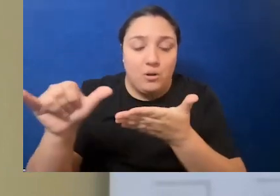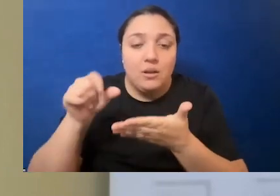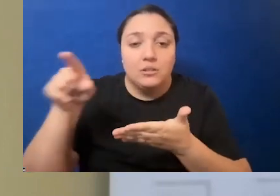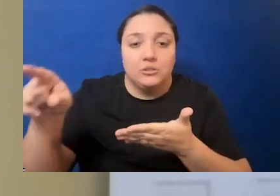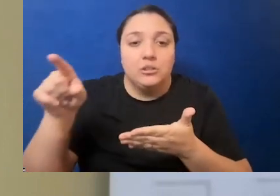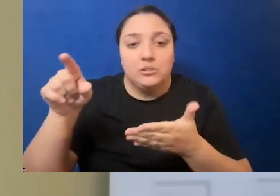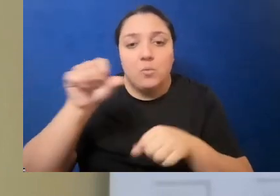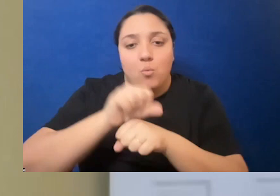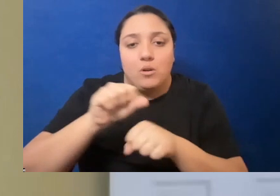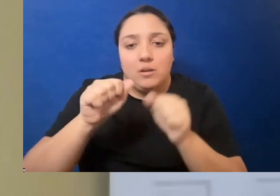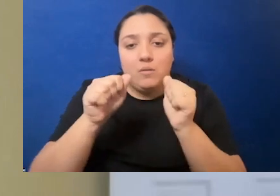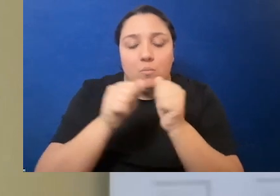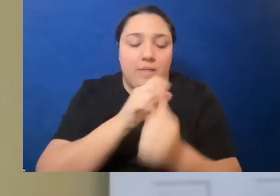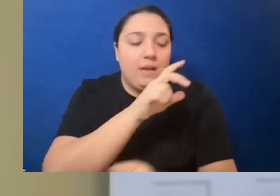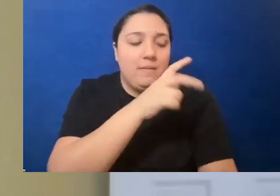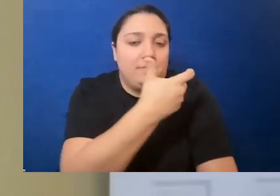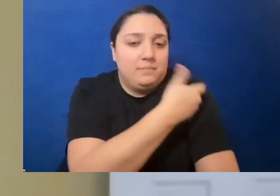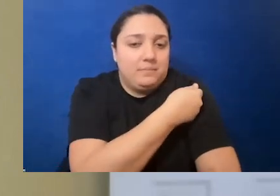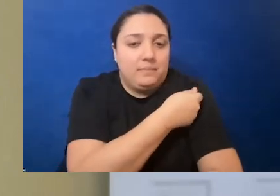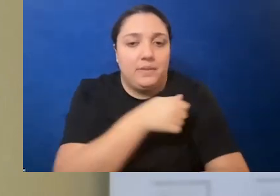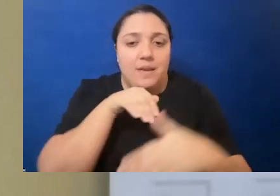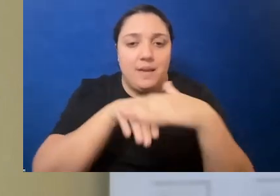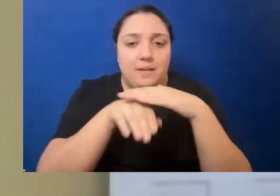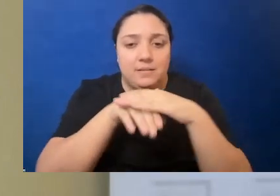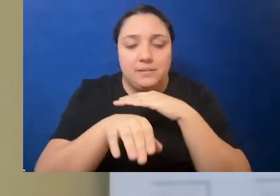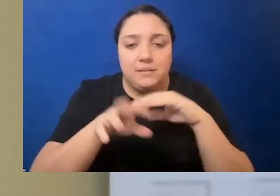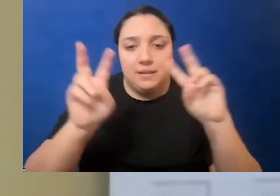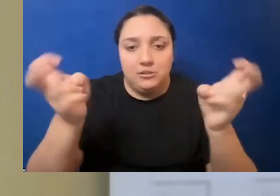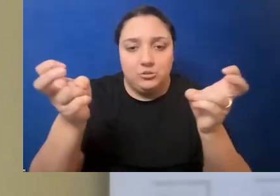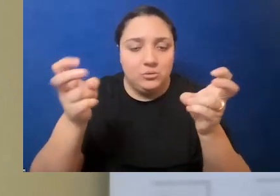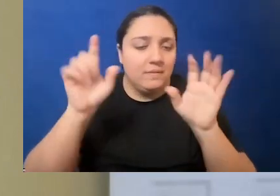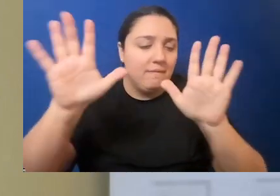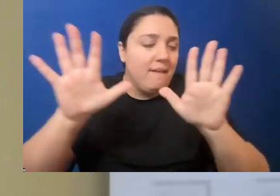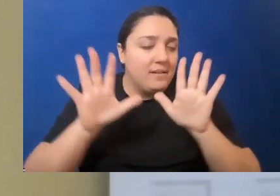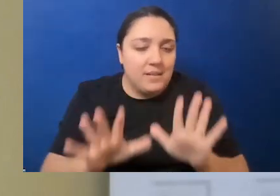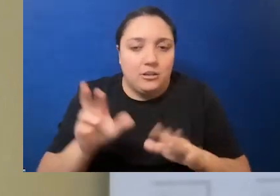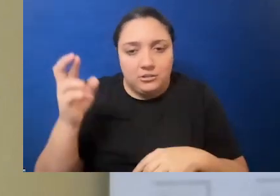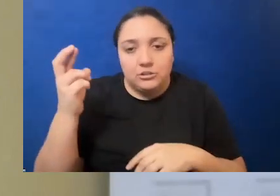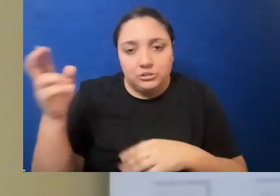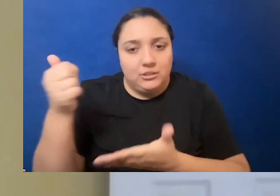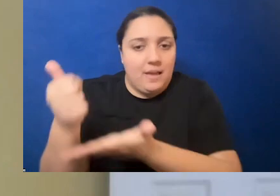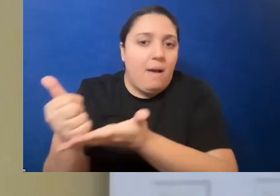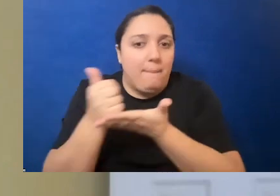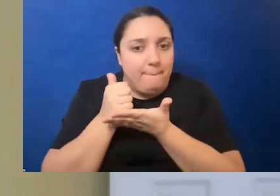THIS TOGETHER AND OTHERS FROM DISABILITY RIGHTS NEW YORK. HAVE A WONDERFUL DAY.